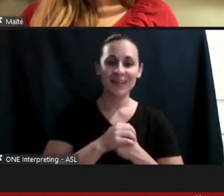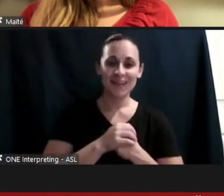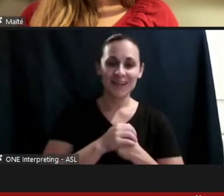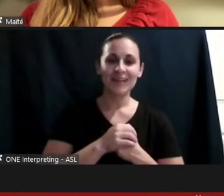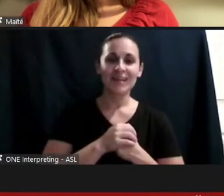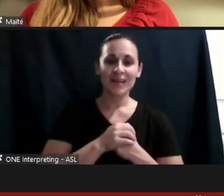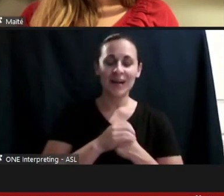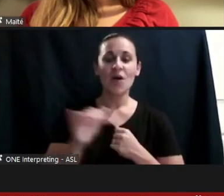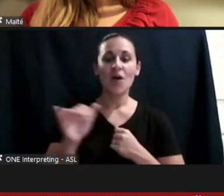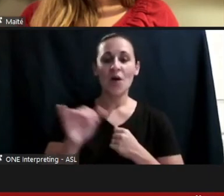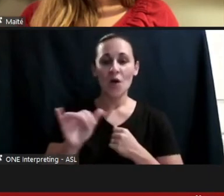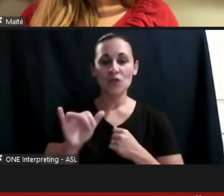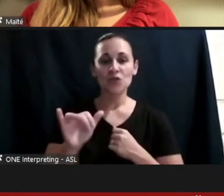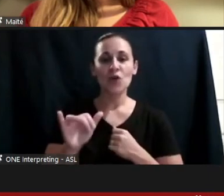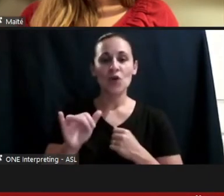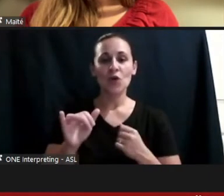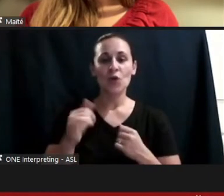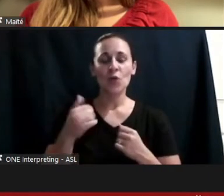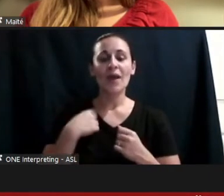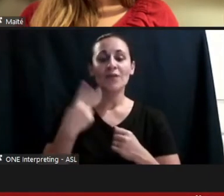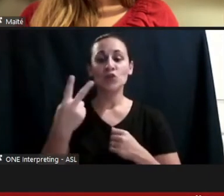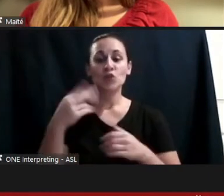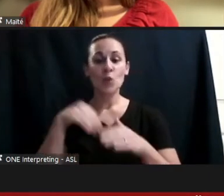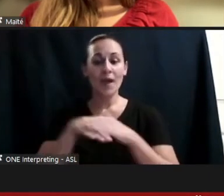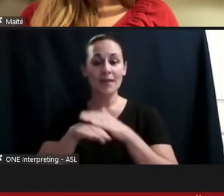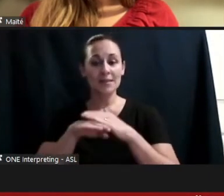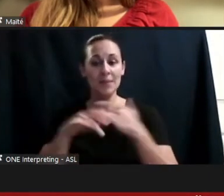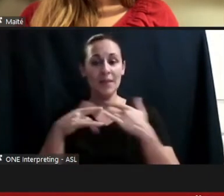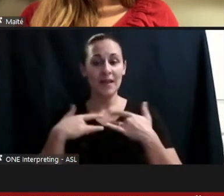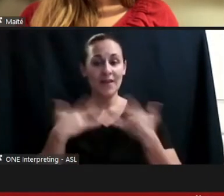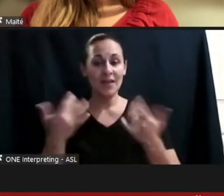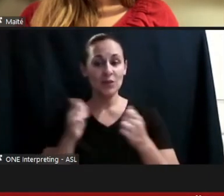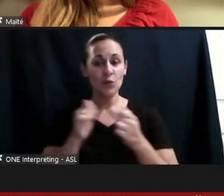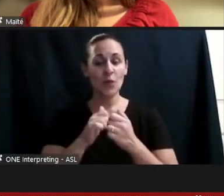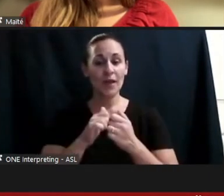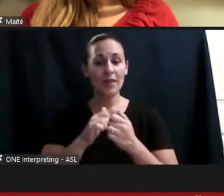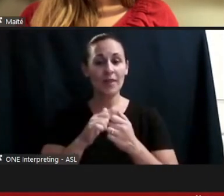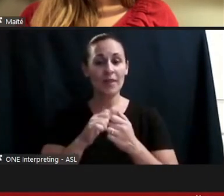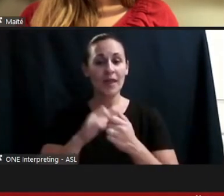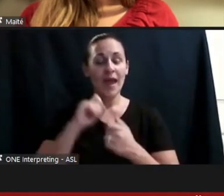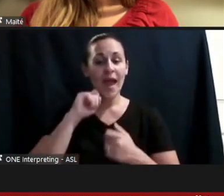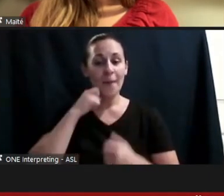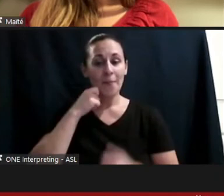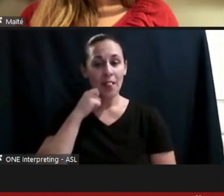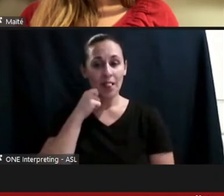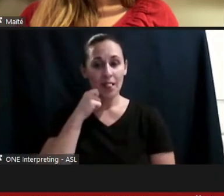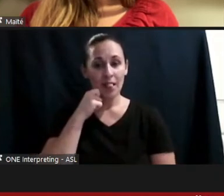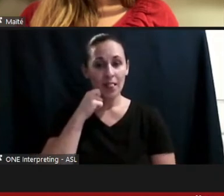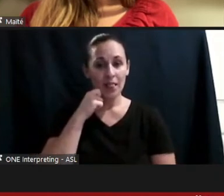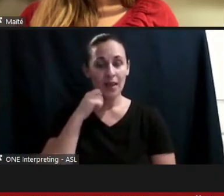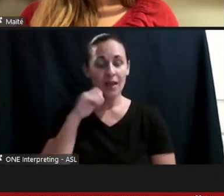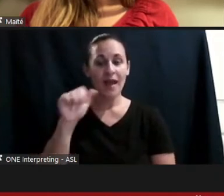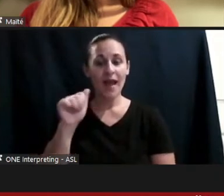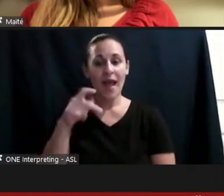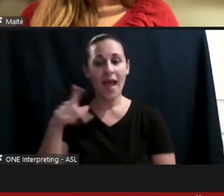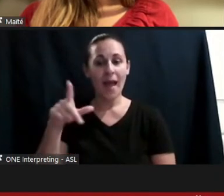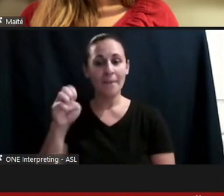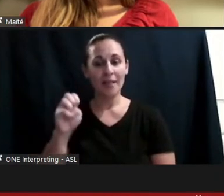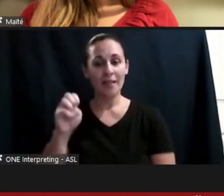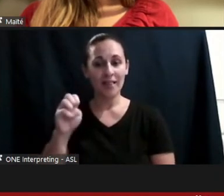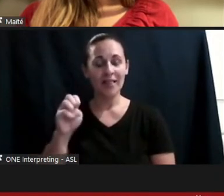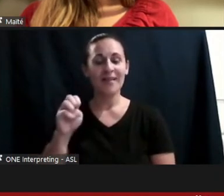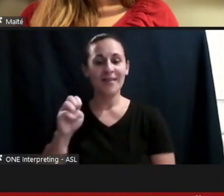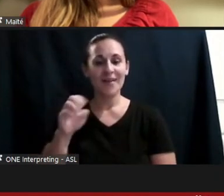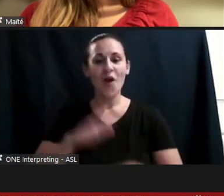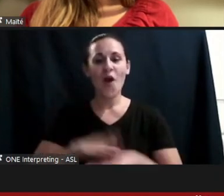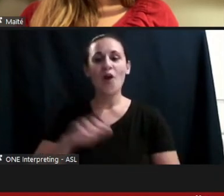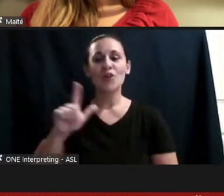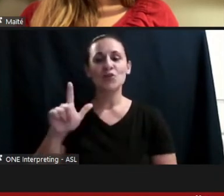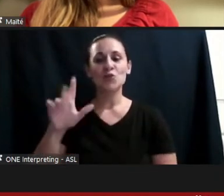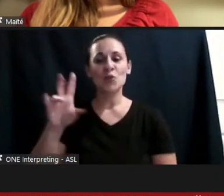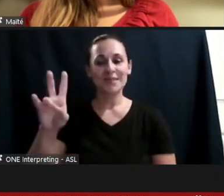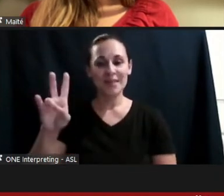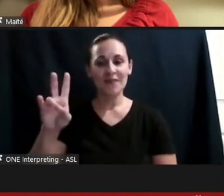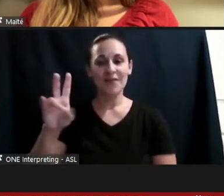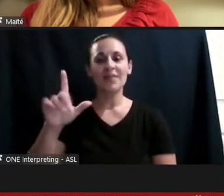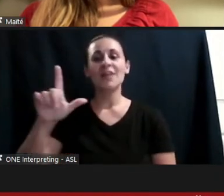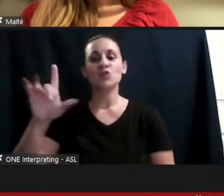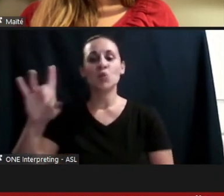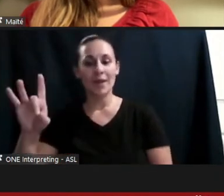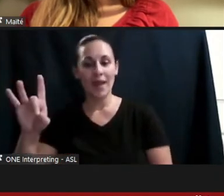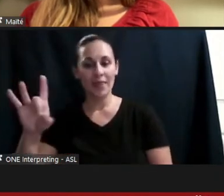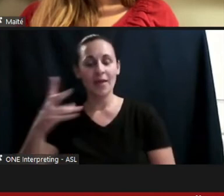We also have some events with Apple on the 27th and 28, both of which are at noon,